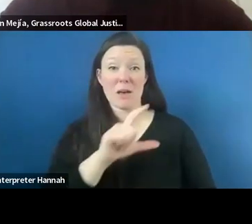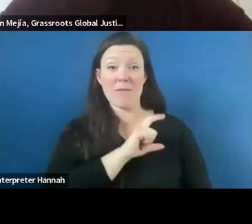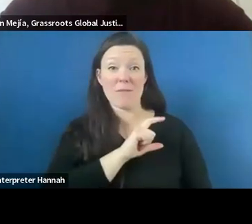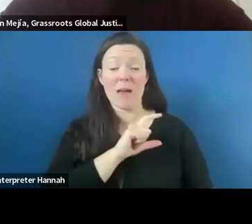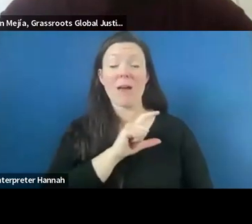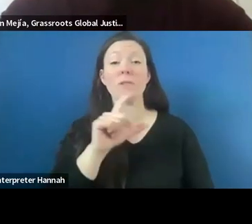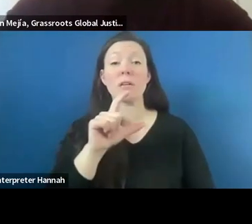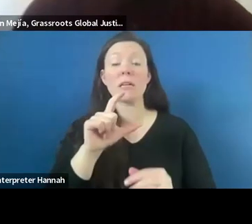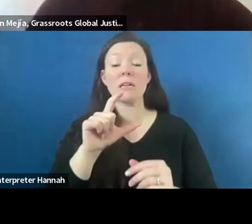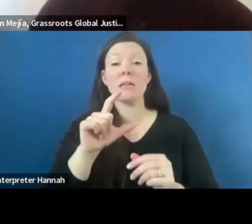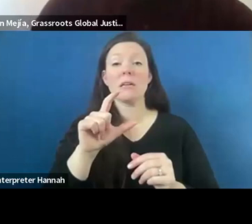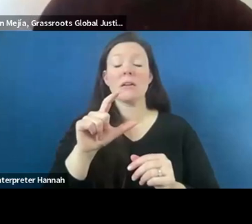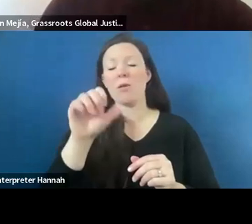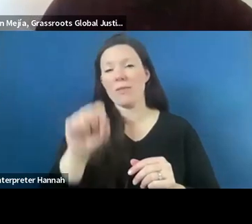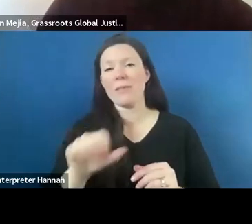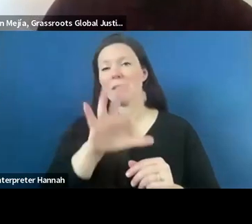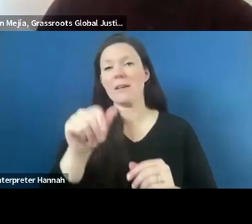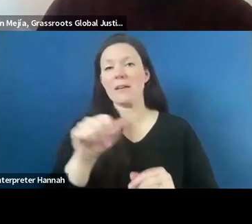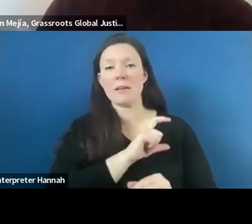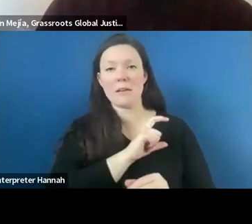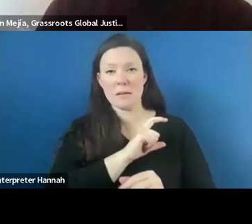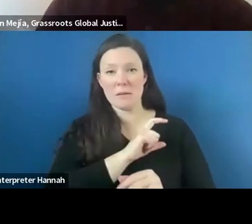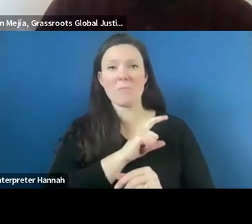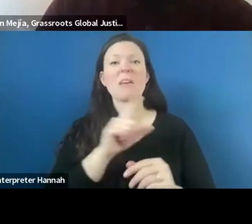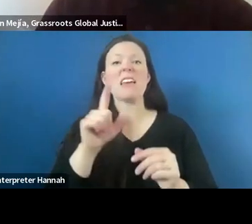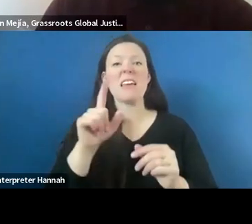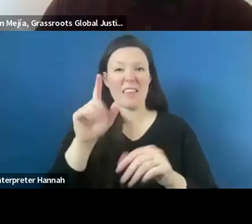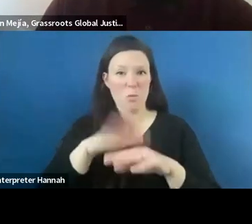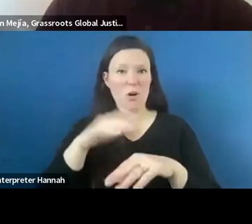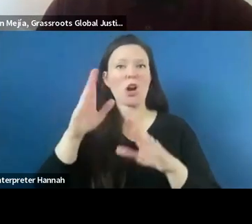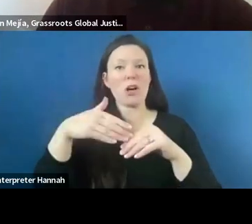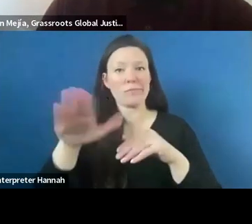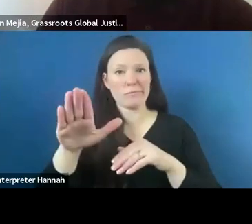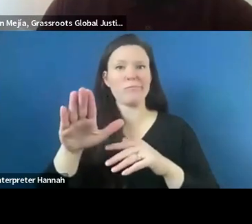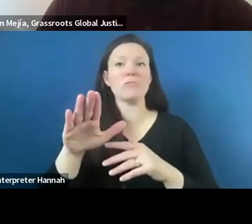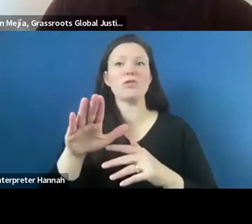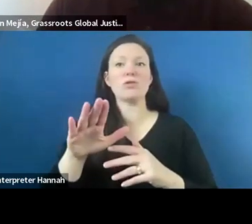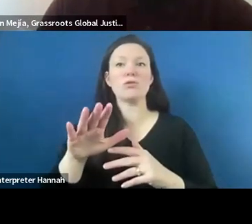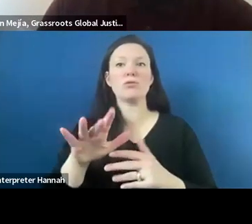were deployed to squash a mineworkers strike in Marikana and ended up using live ammunition